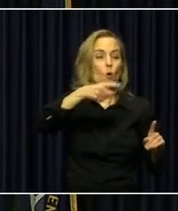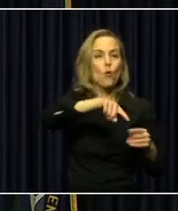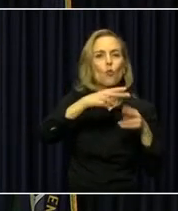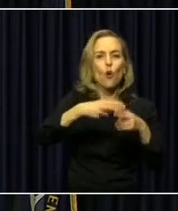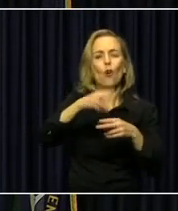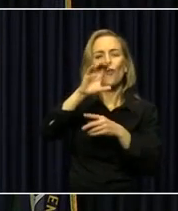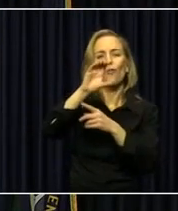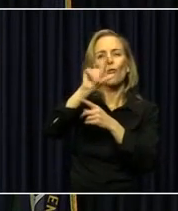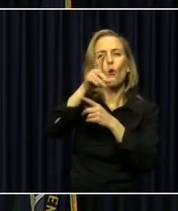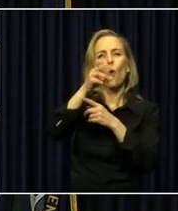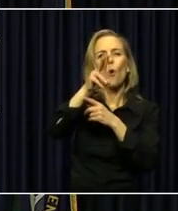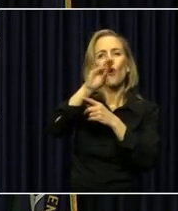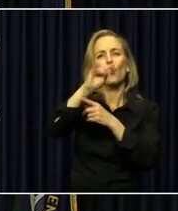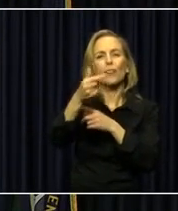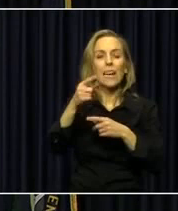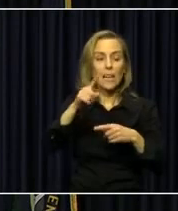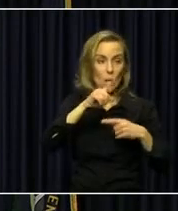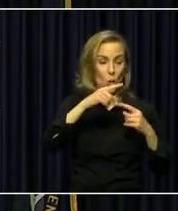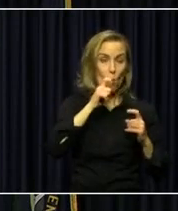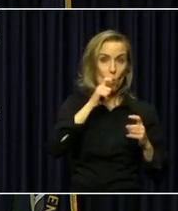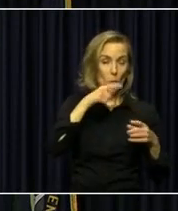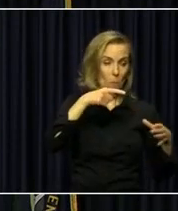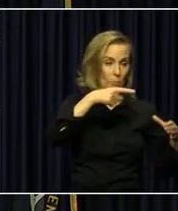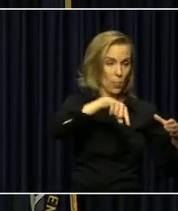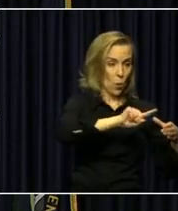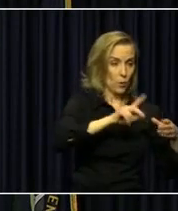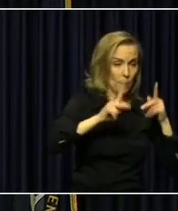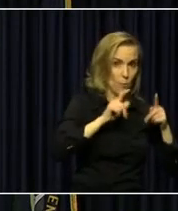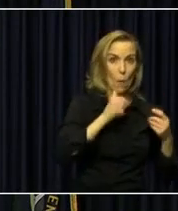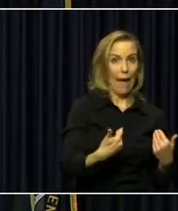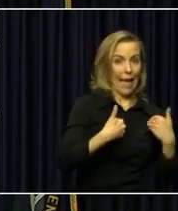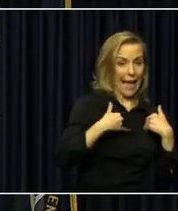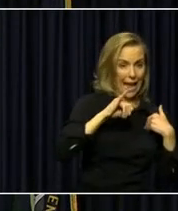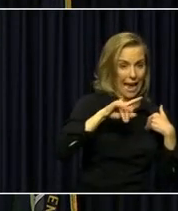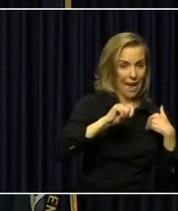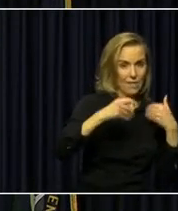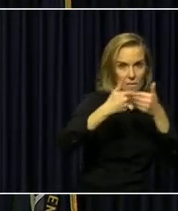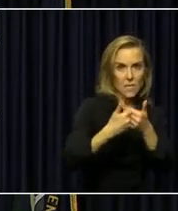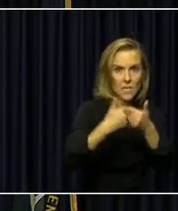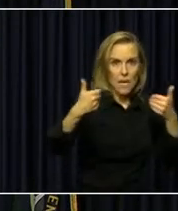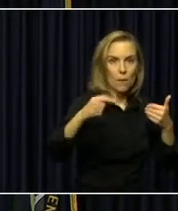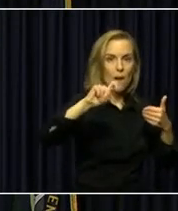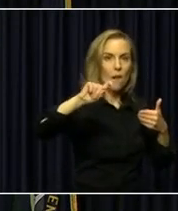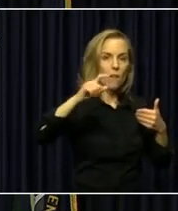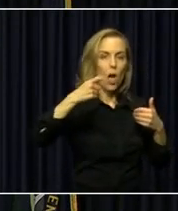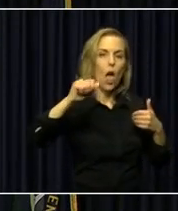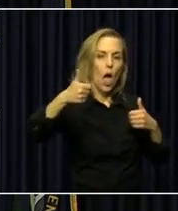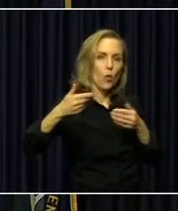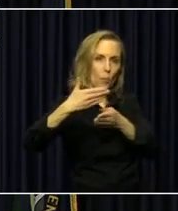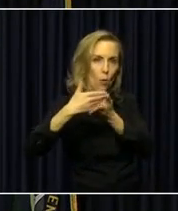DOING THAT. OUR BEHAVIORAL HEALTH TEAM, YOU SAW THE WESTERN STATE HOSPITAL.